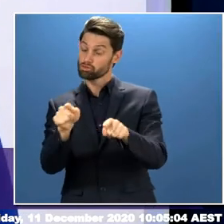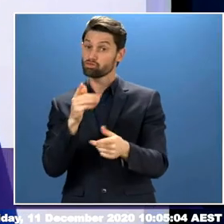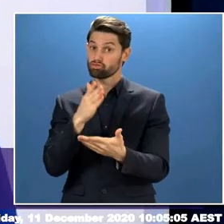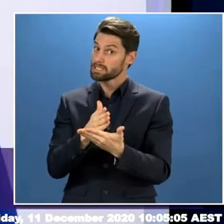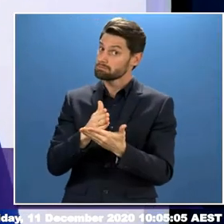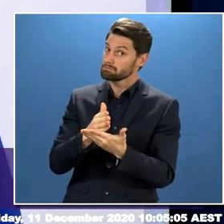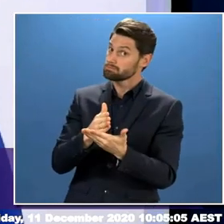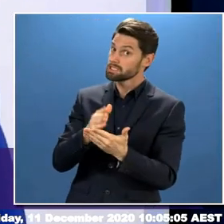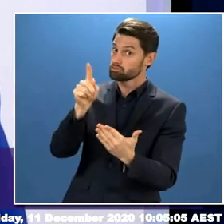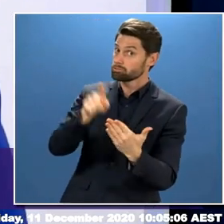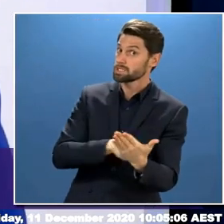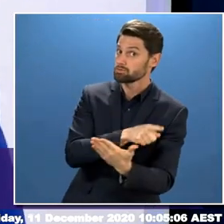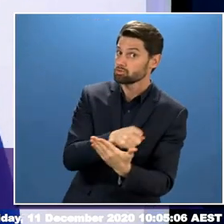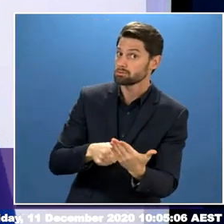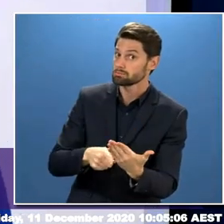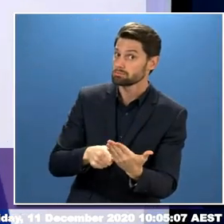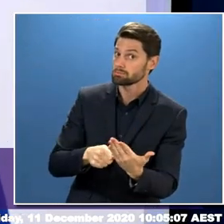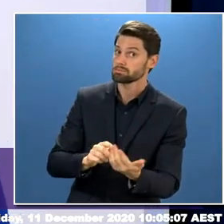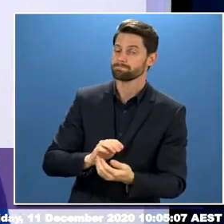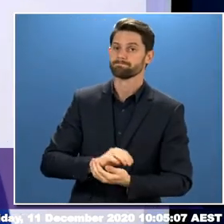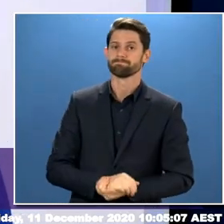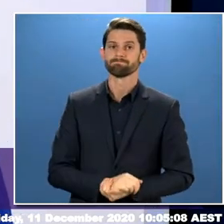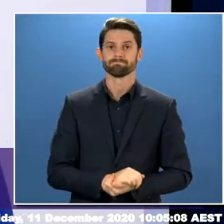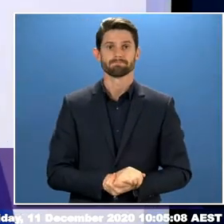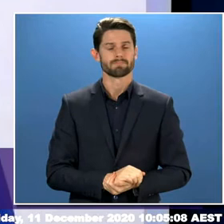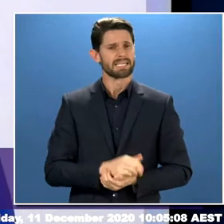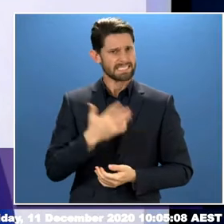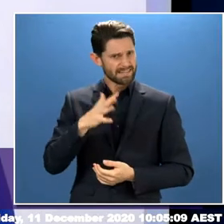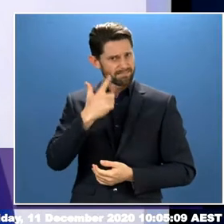What has been found is I think that approximately only 0.8 per cent of